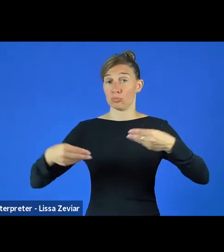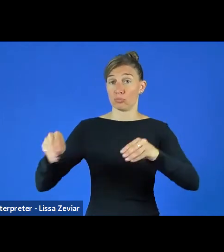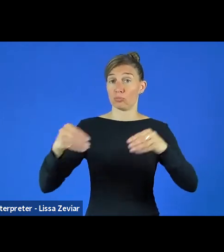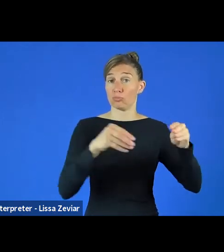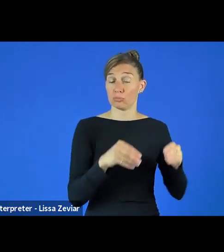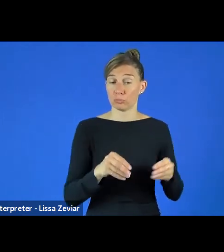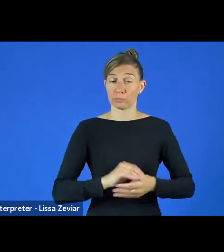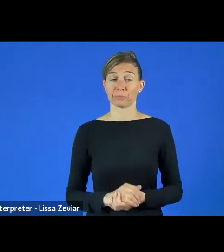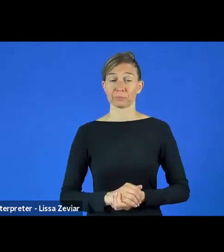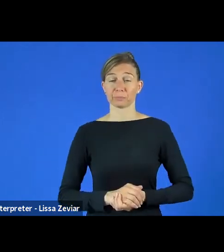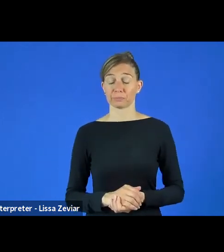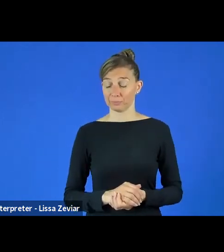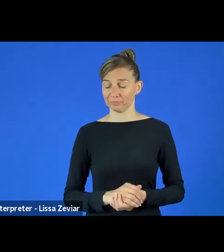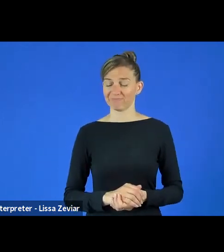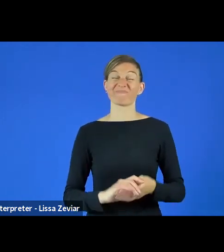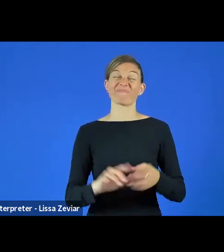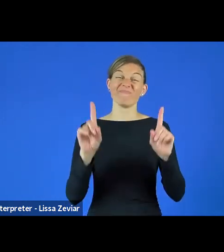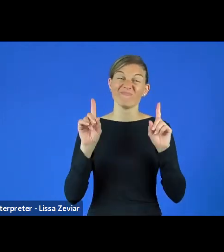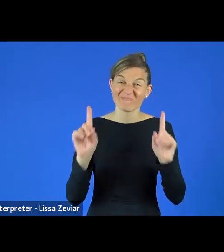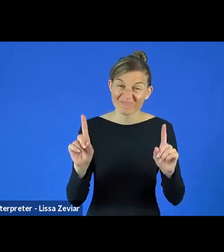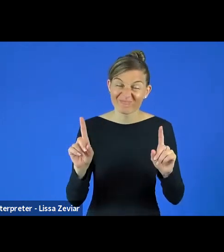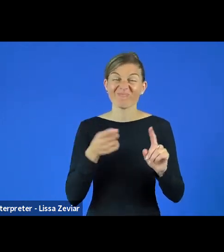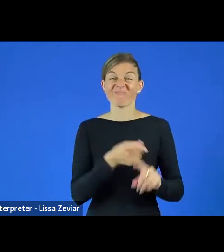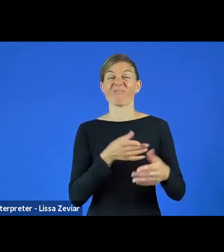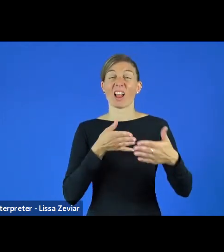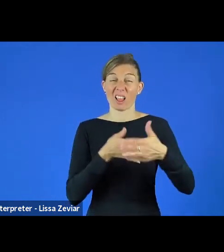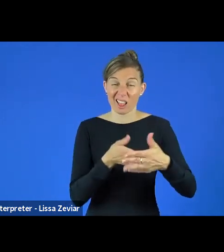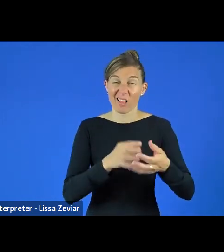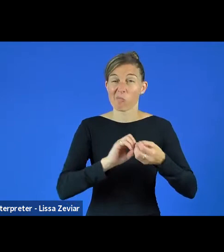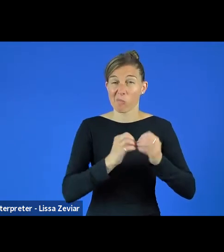However, there is a problem because this legislative technique is